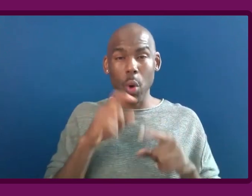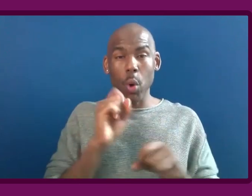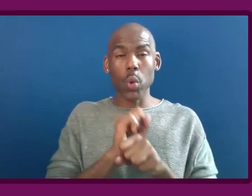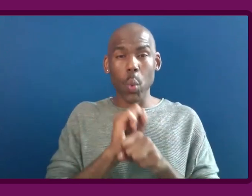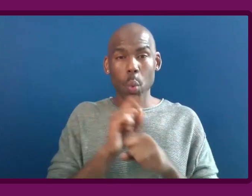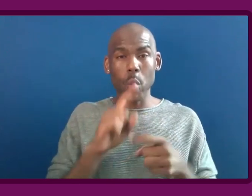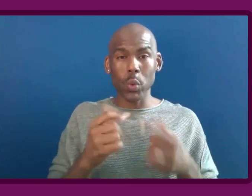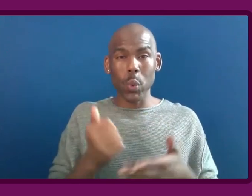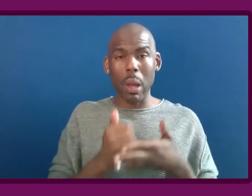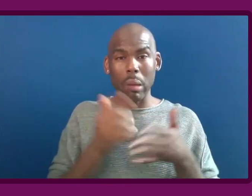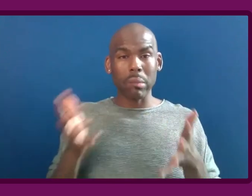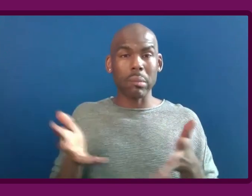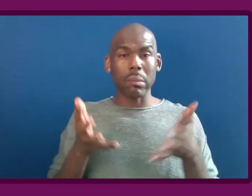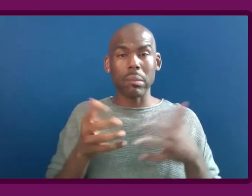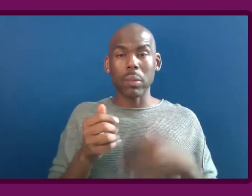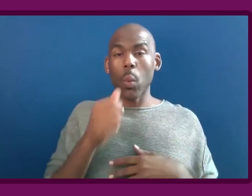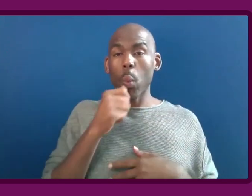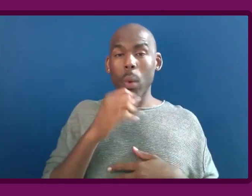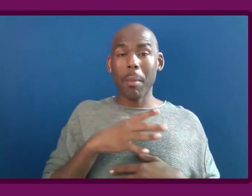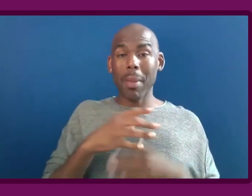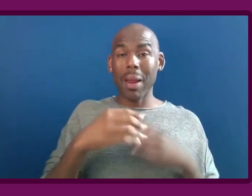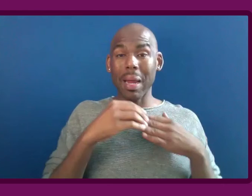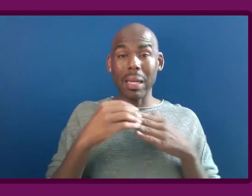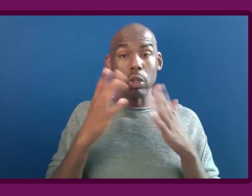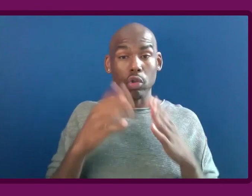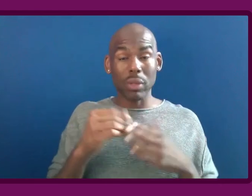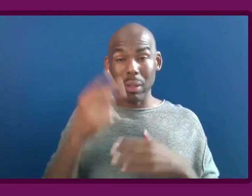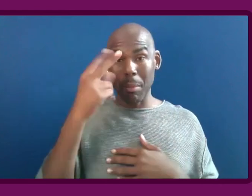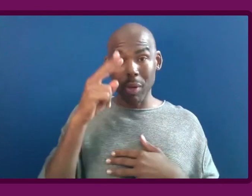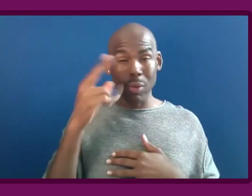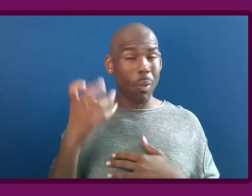tribes and creating networks of women with disabilities. Through our Facebook groups,